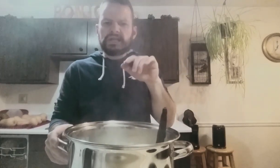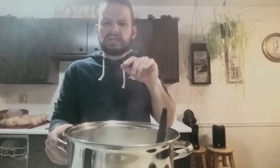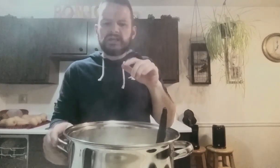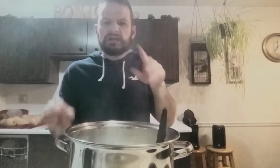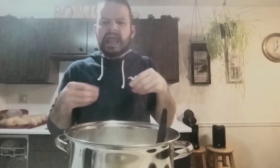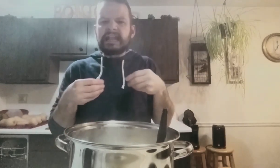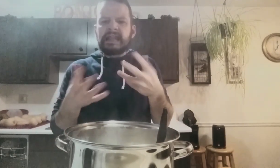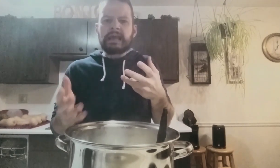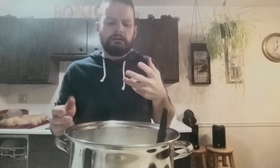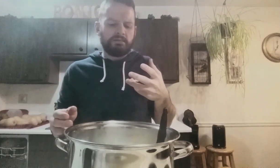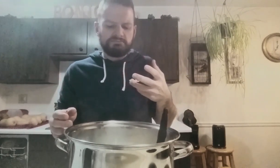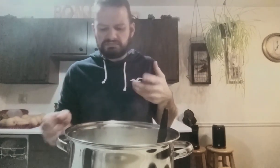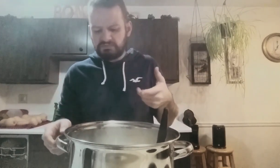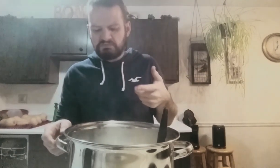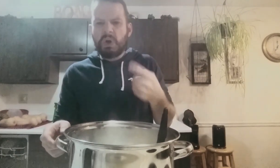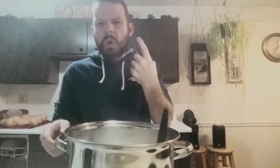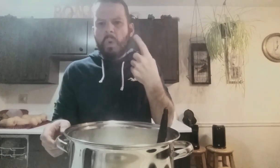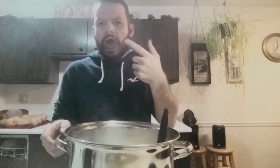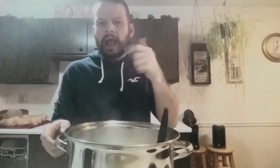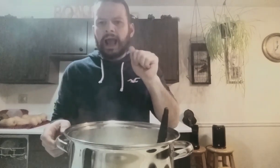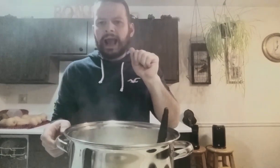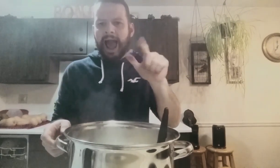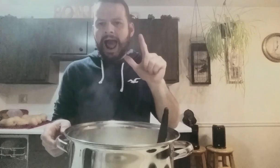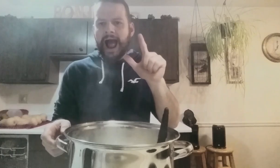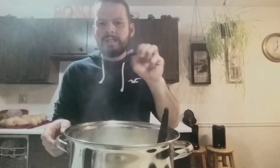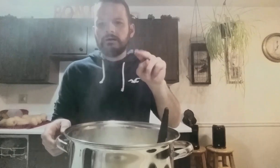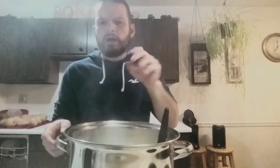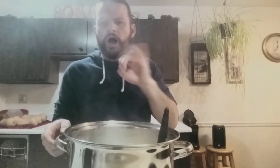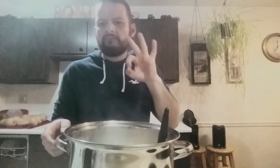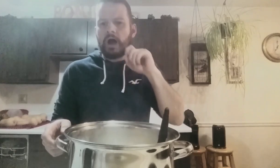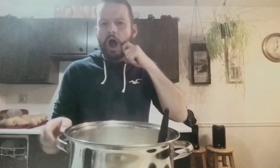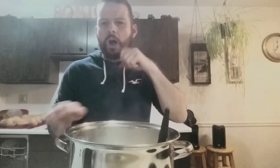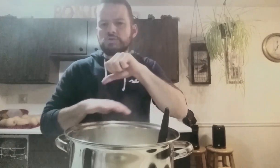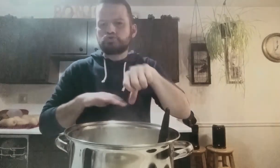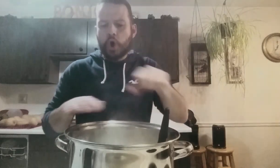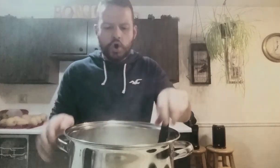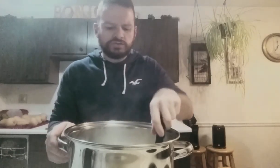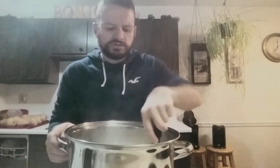It yields about one gallon of apple sauce.